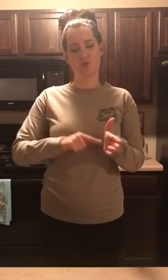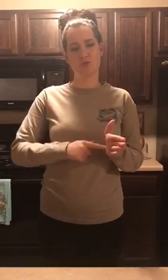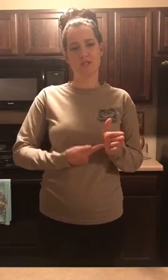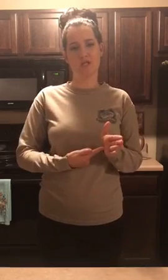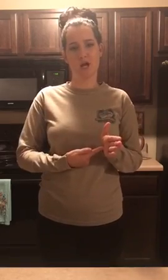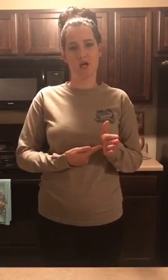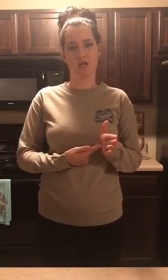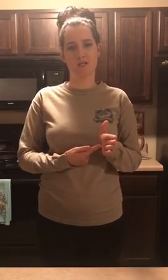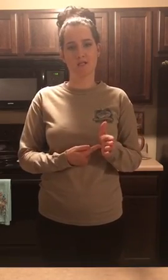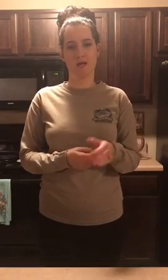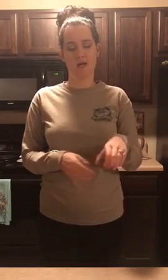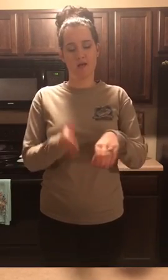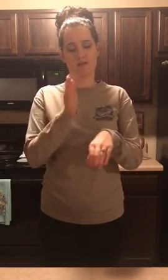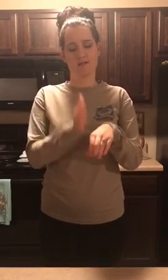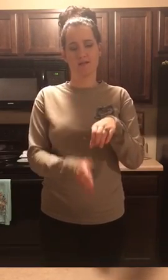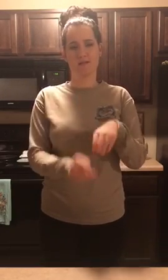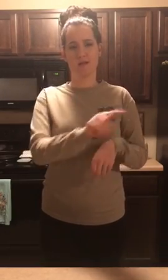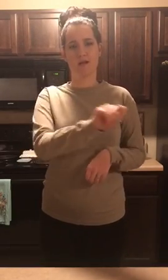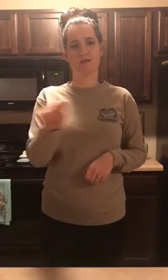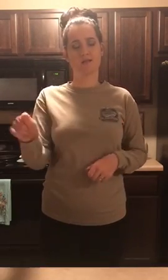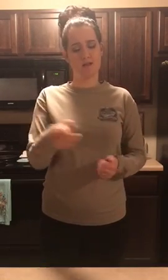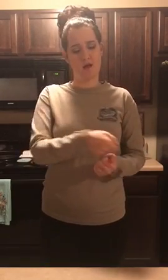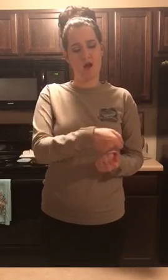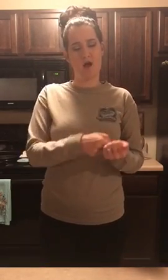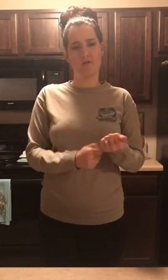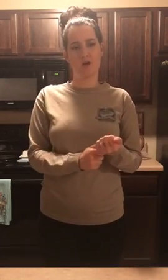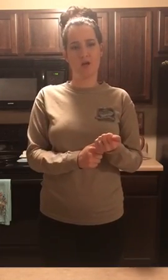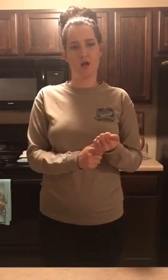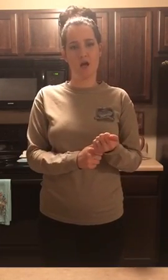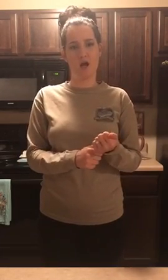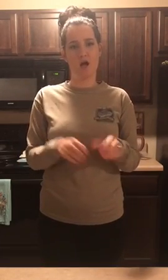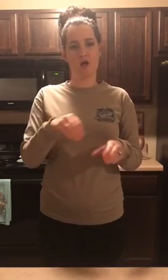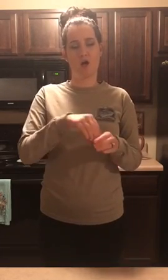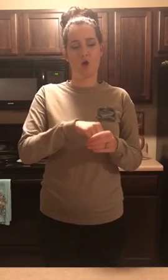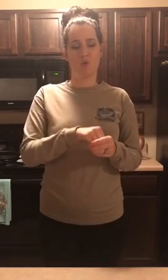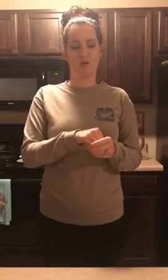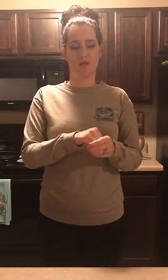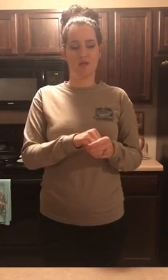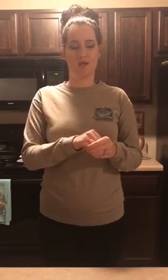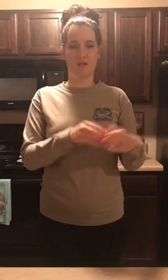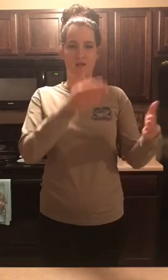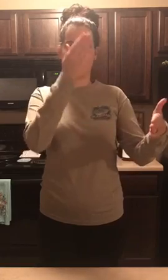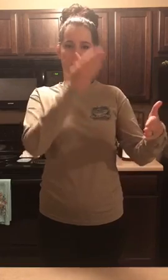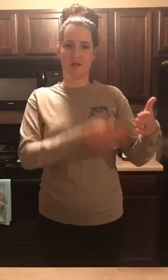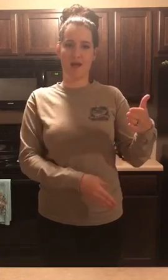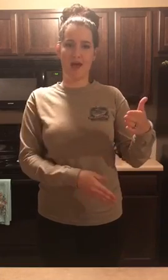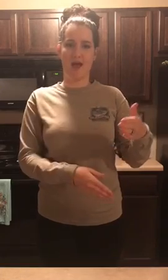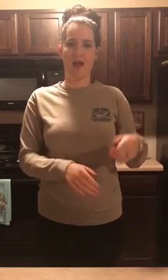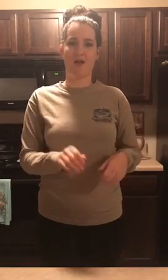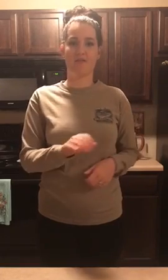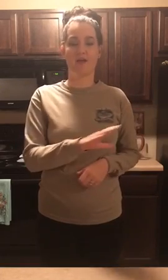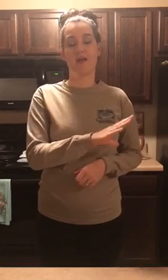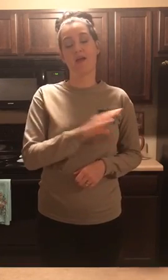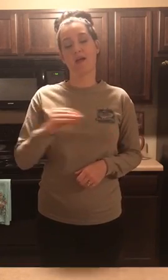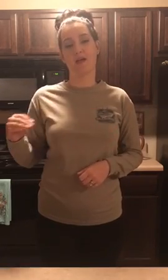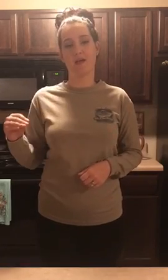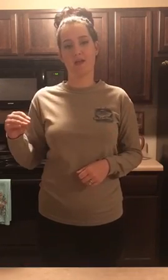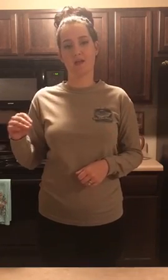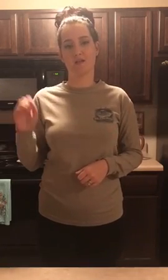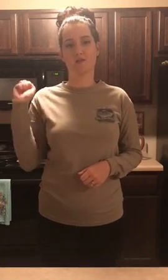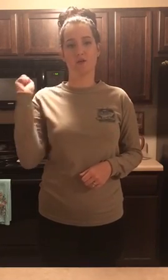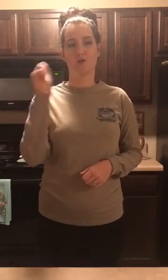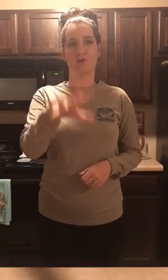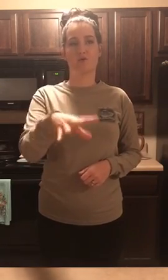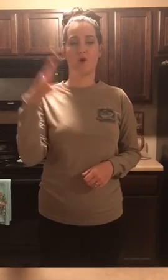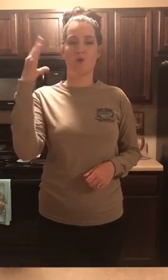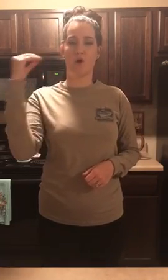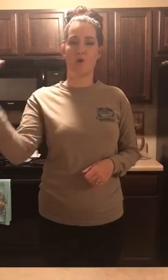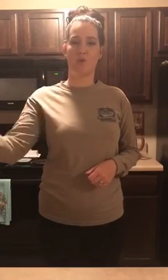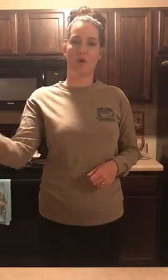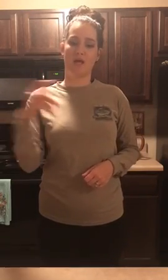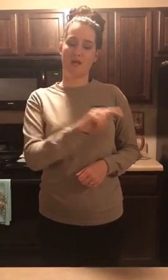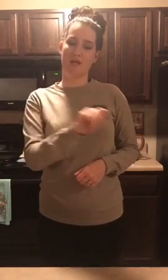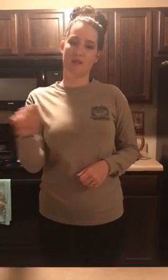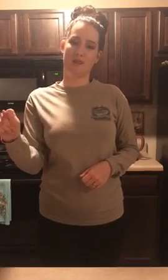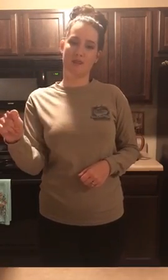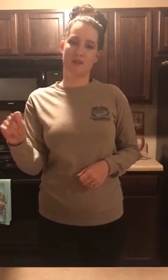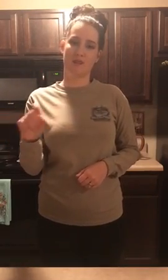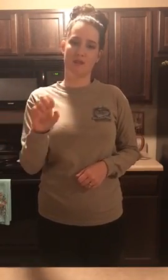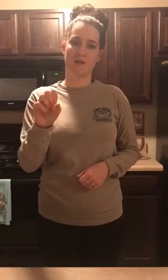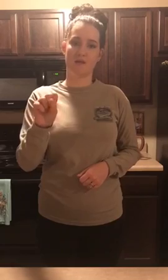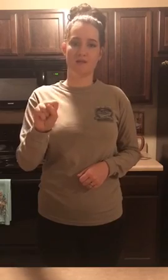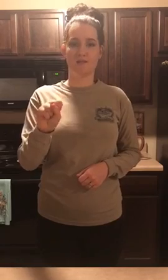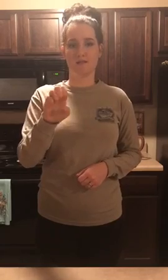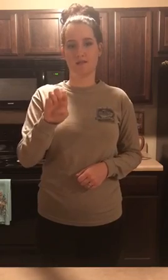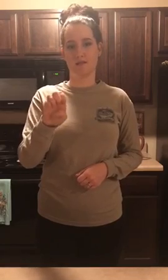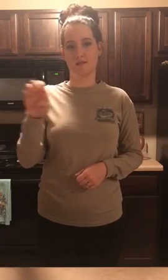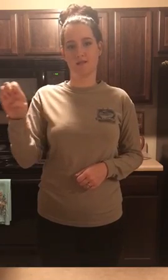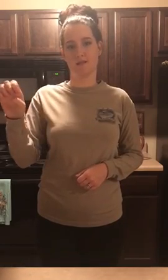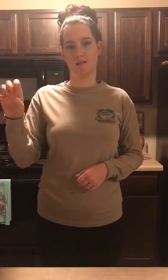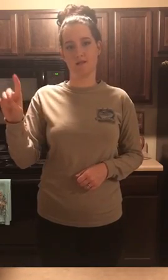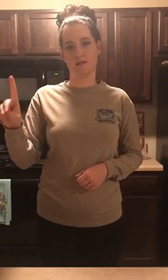To start, slice the avocado in half and throw away the seed.